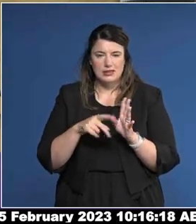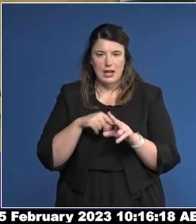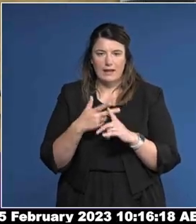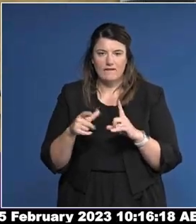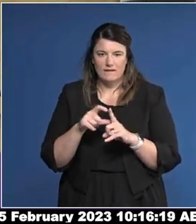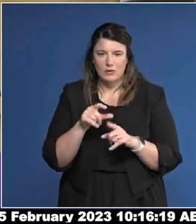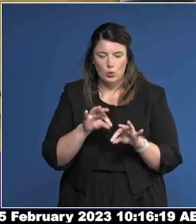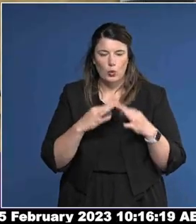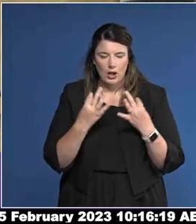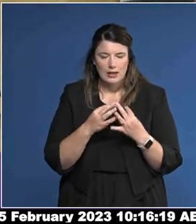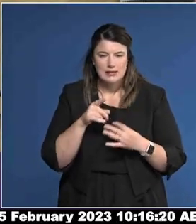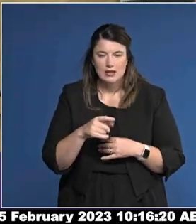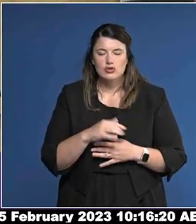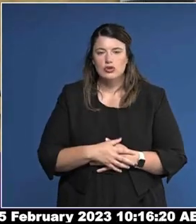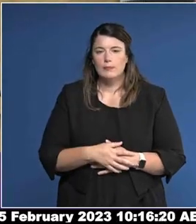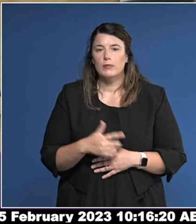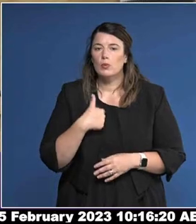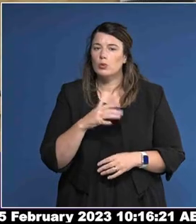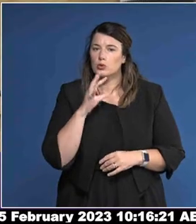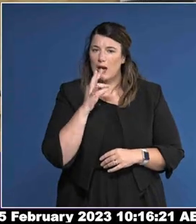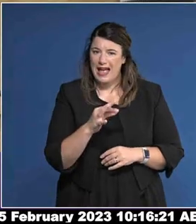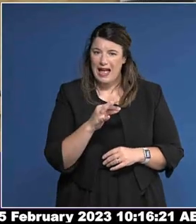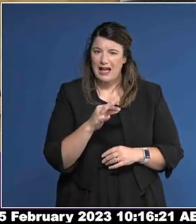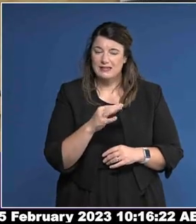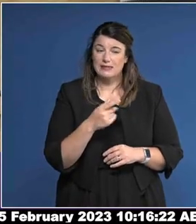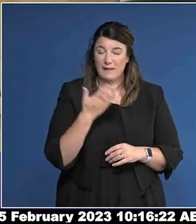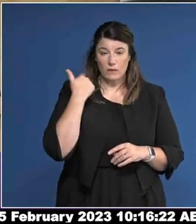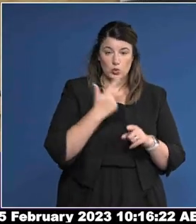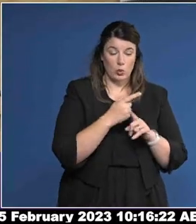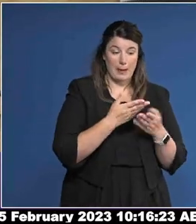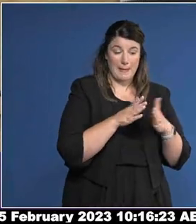the findings from Public hearing 13 into some of the present arrangements at